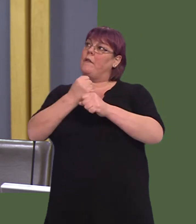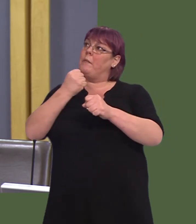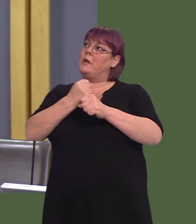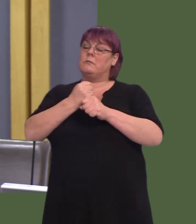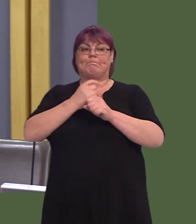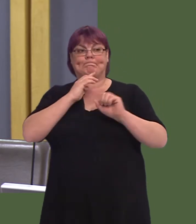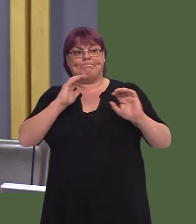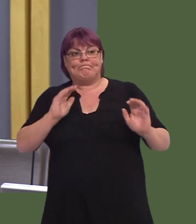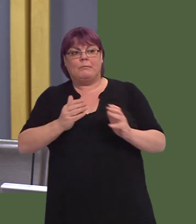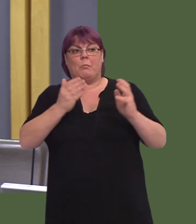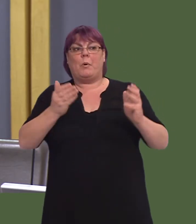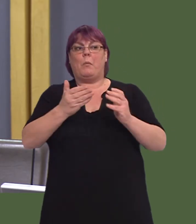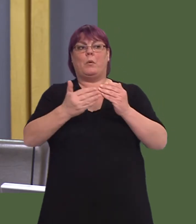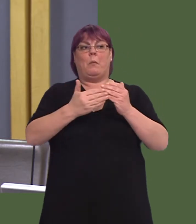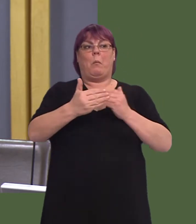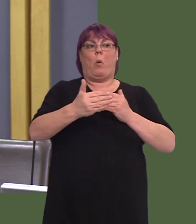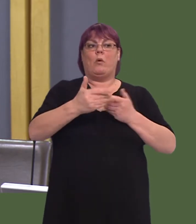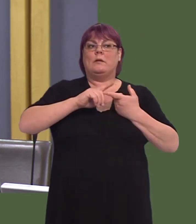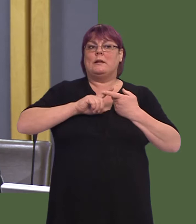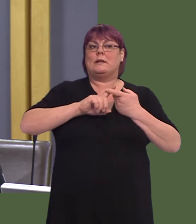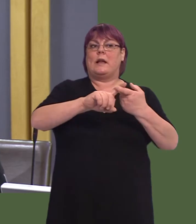sustainable wildlife tourism in Wales?